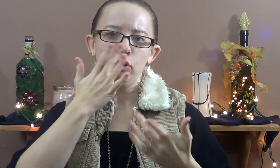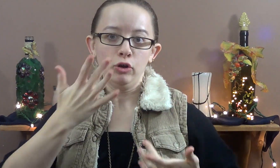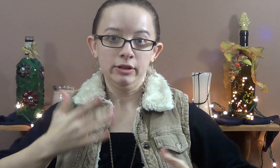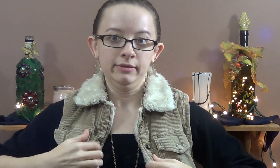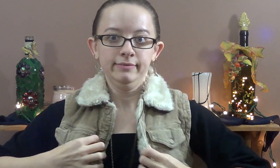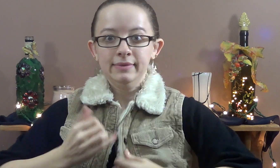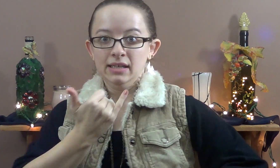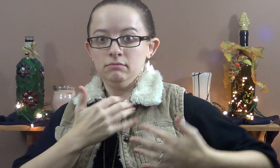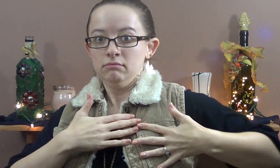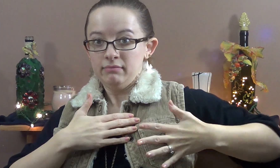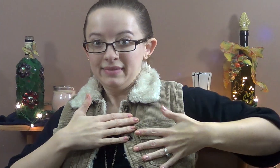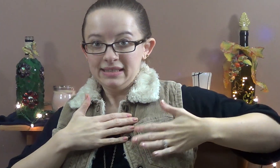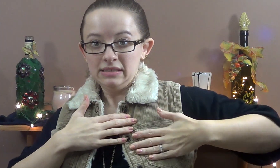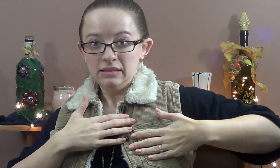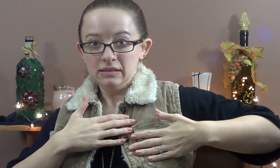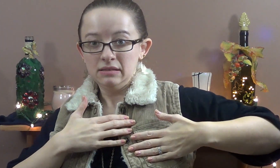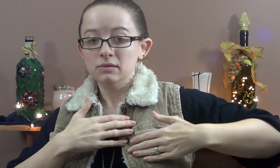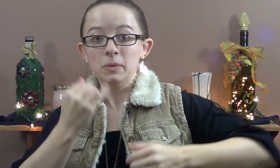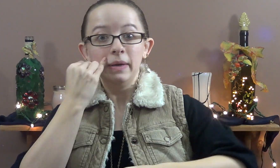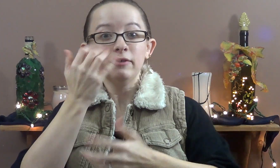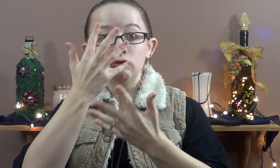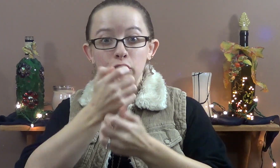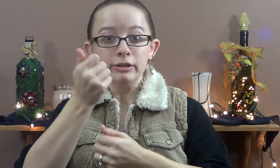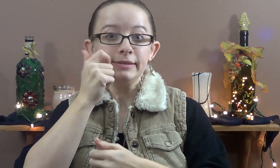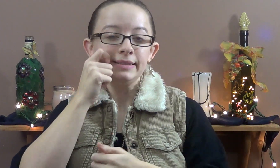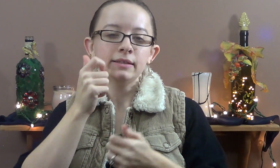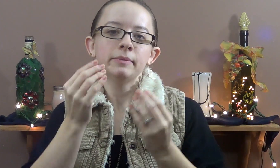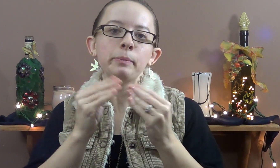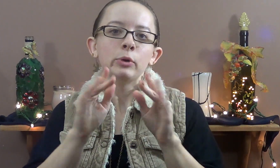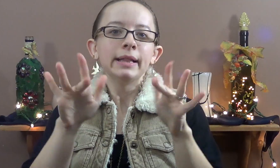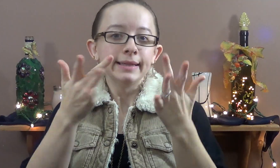a darker skin then you woudl need to wear a lighter color, more like this vest color. So,